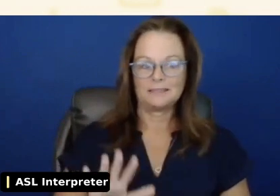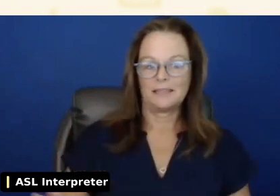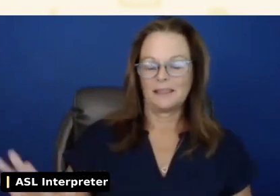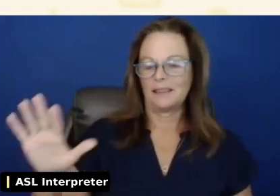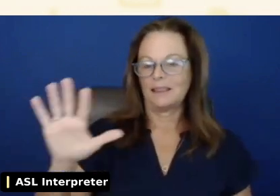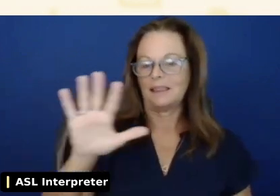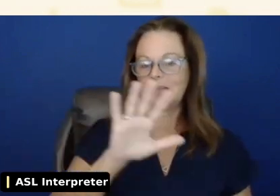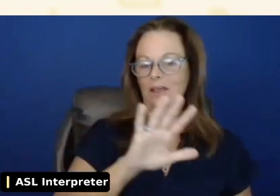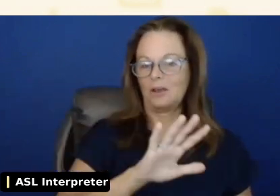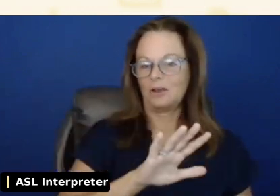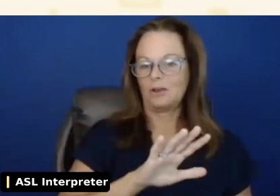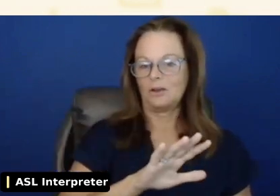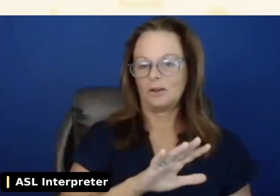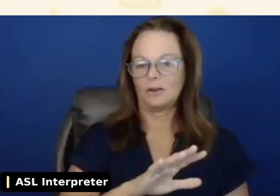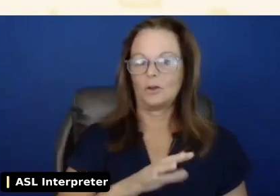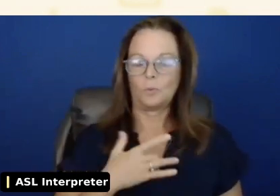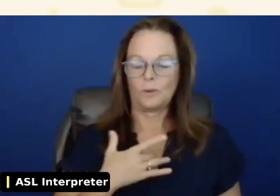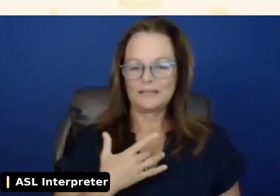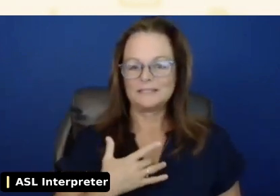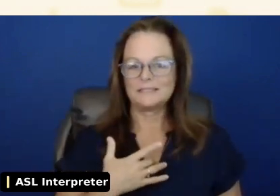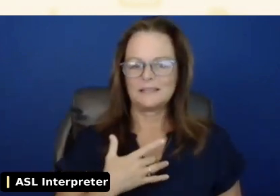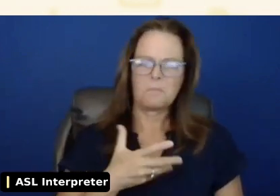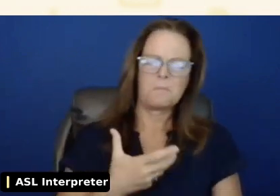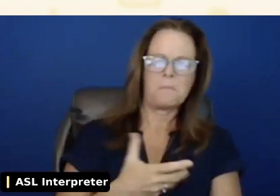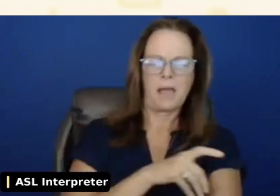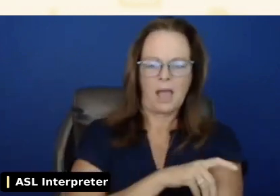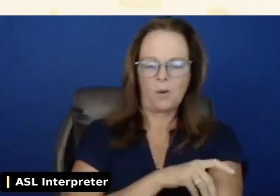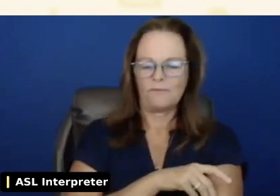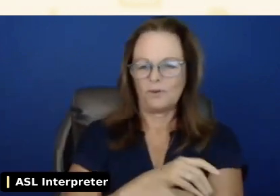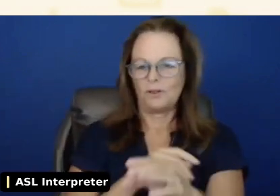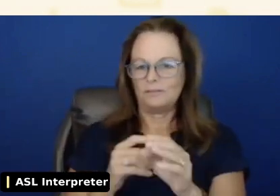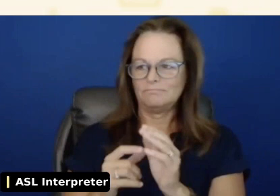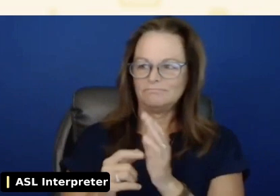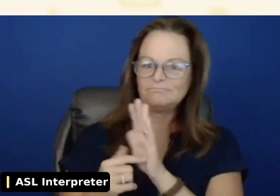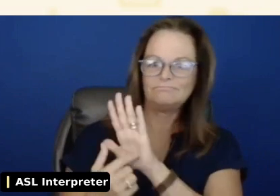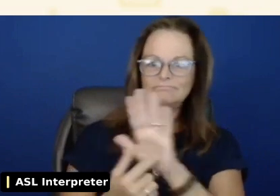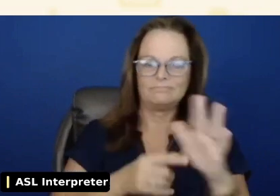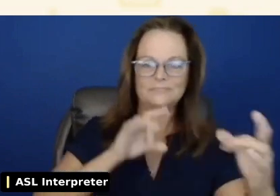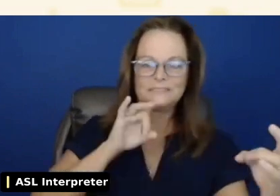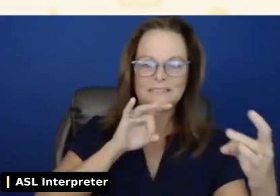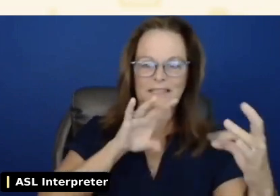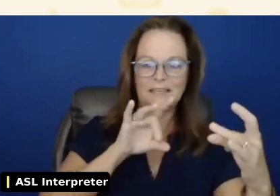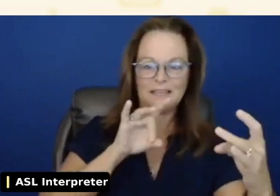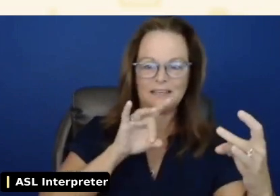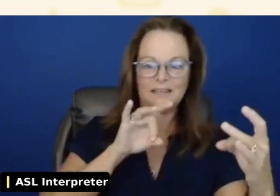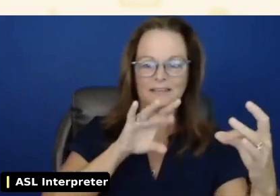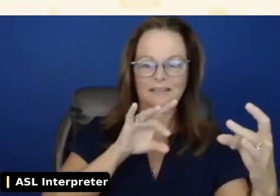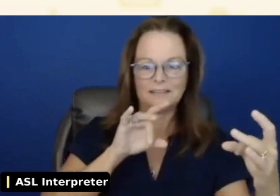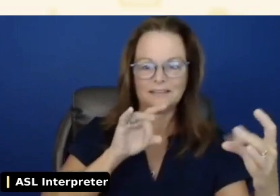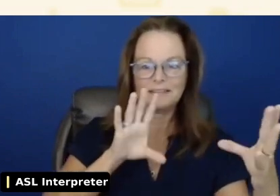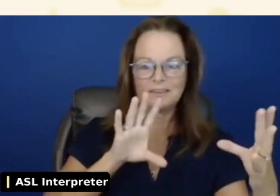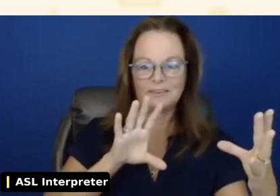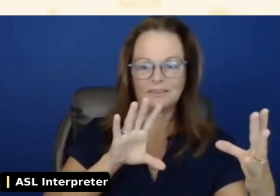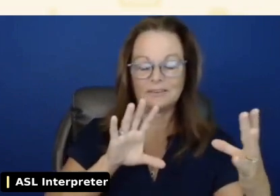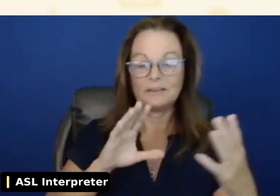there's a powerful signal enabling a communication, connection, and interaction.